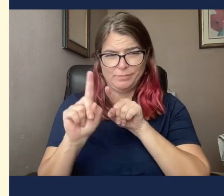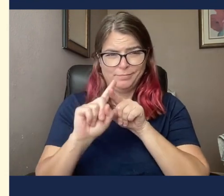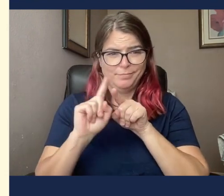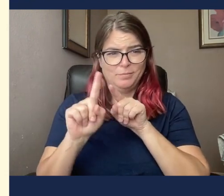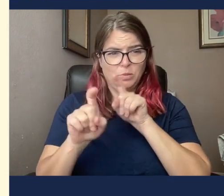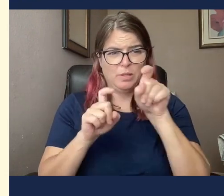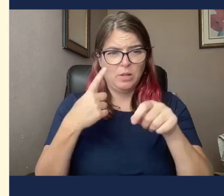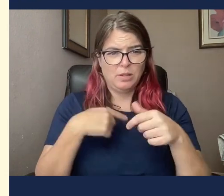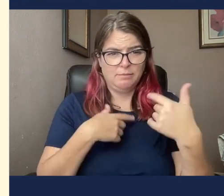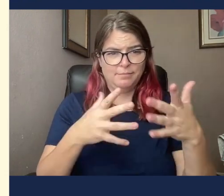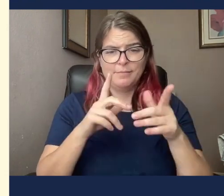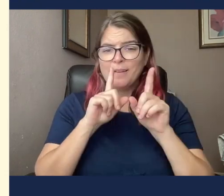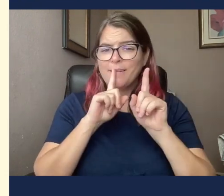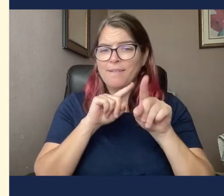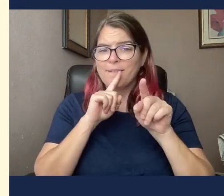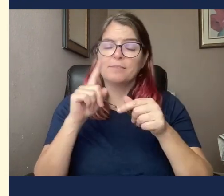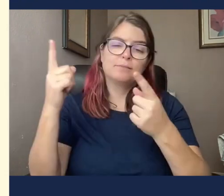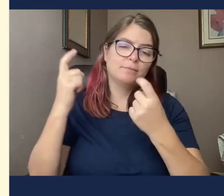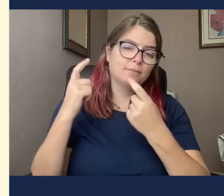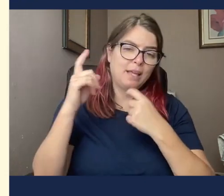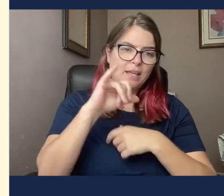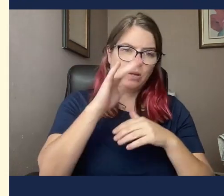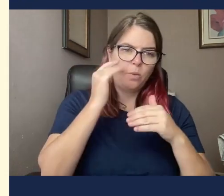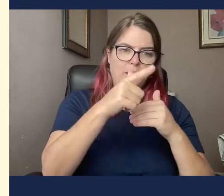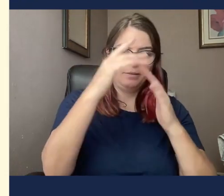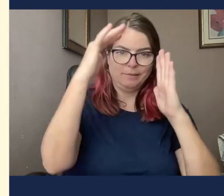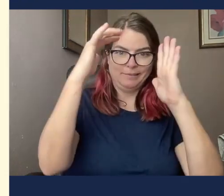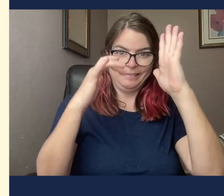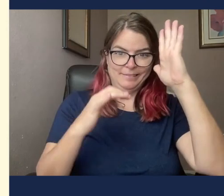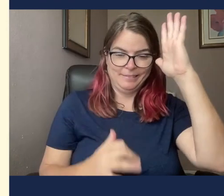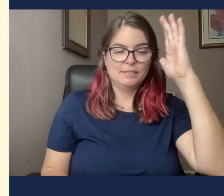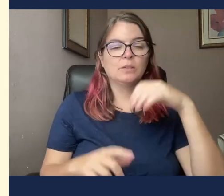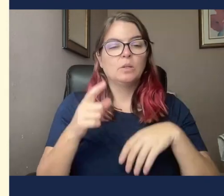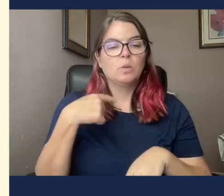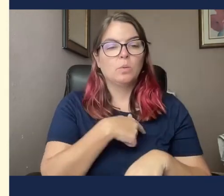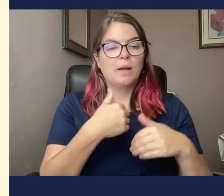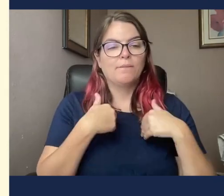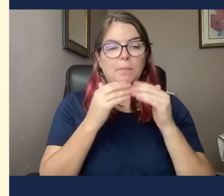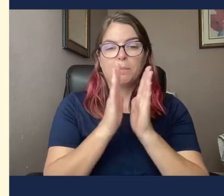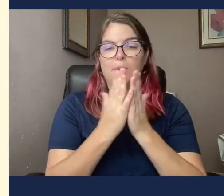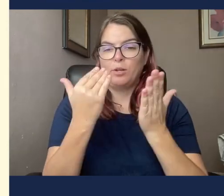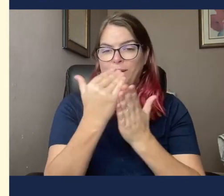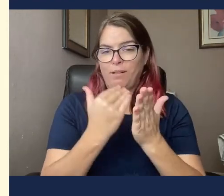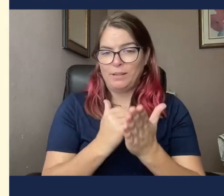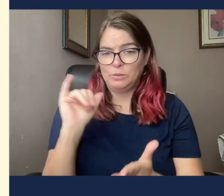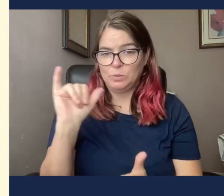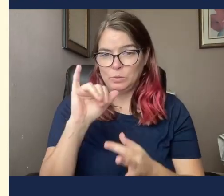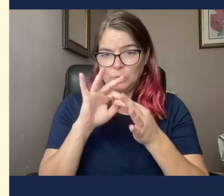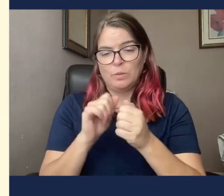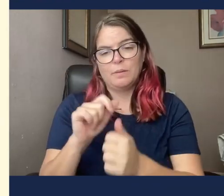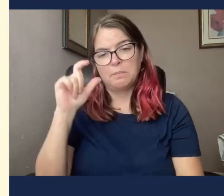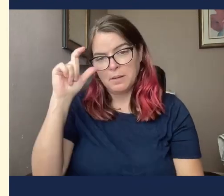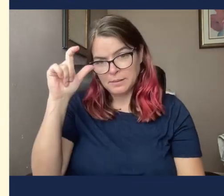persecution against them, by first Buddhist monks that were then reenforced by the government's military. Nine